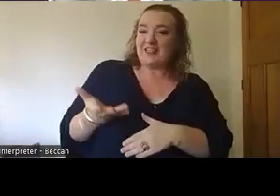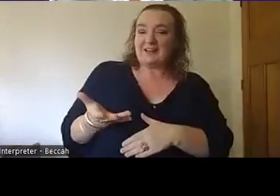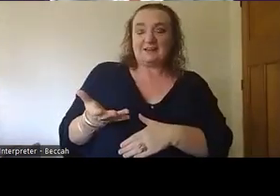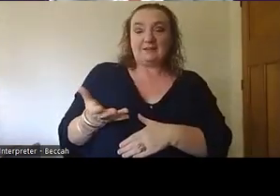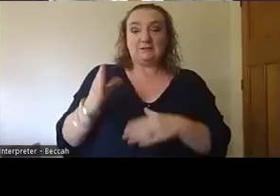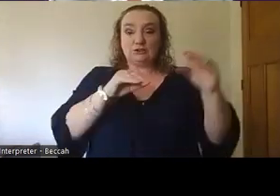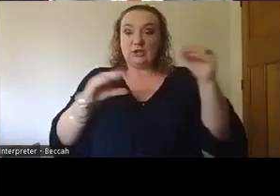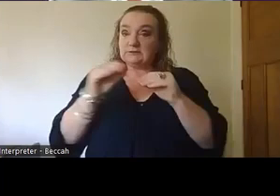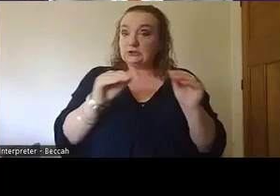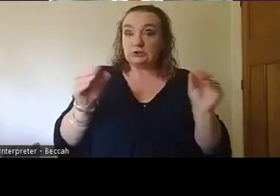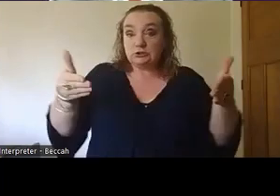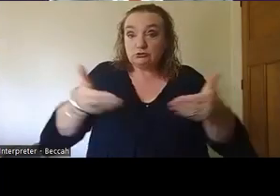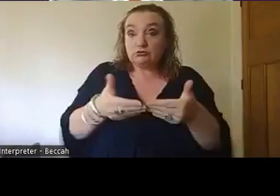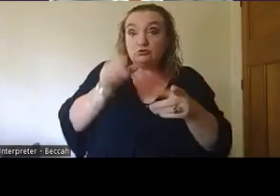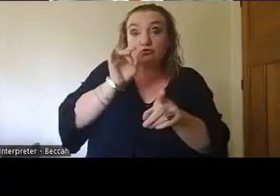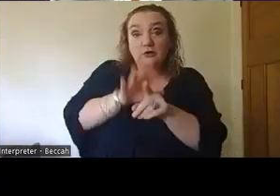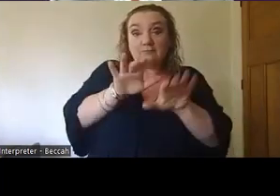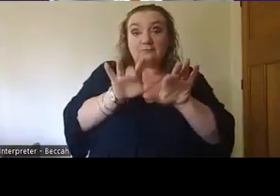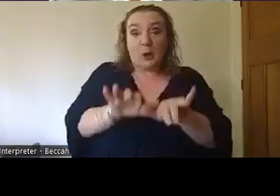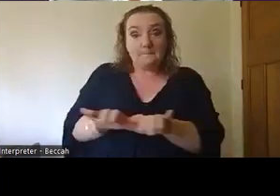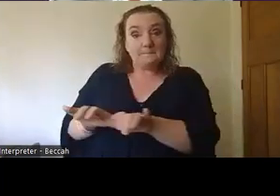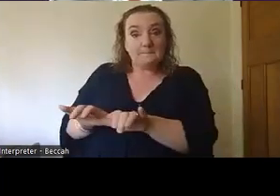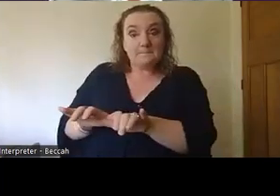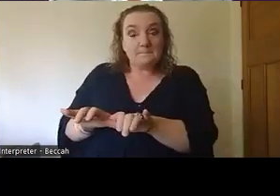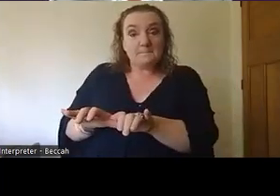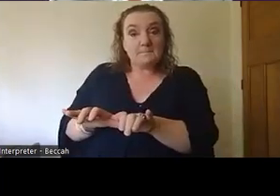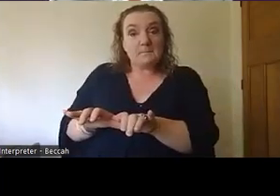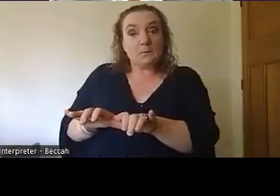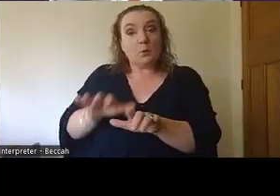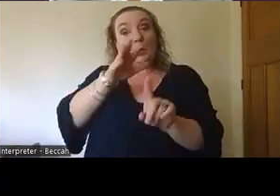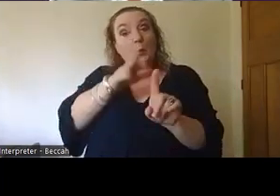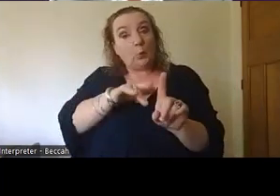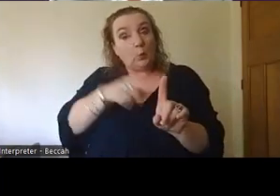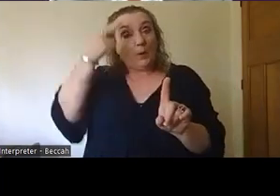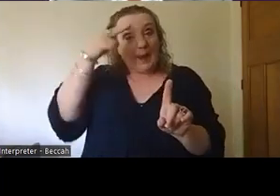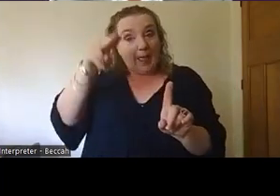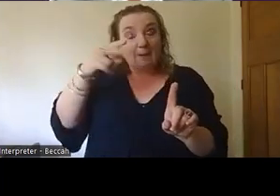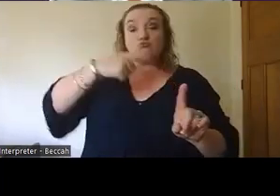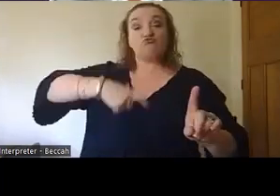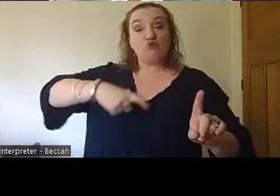and introduce yourself through the chat. Sort of your name, your role, your organisation,